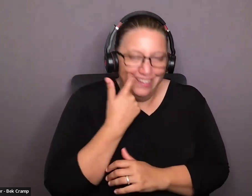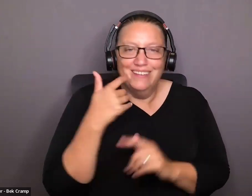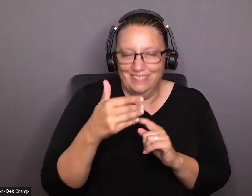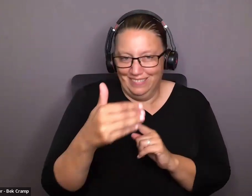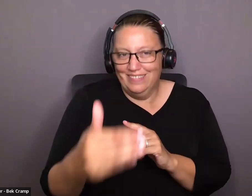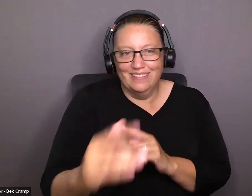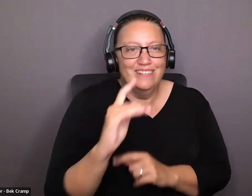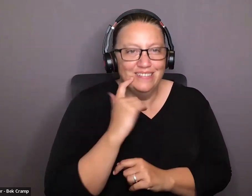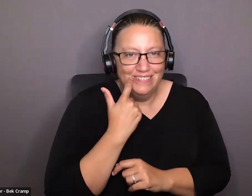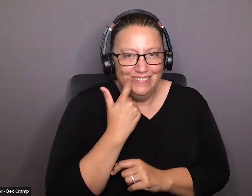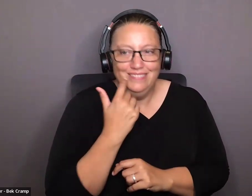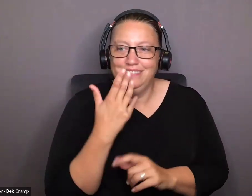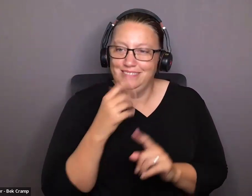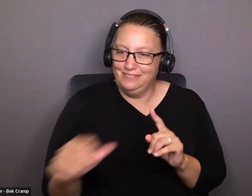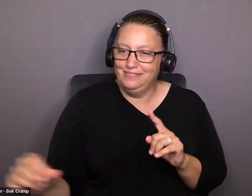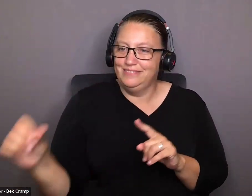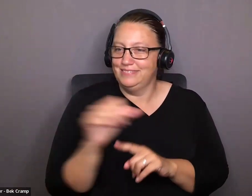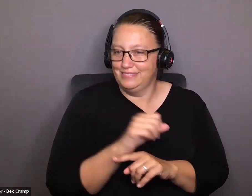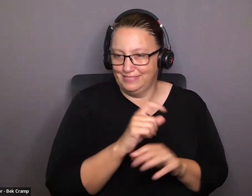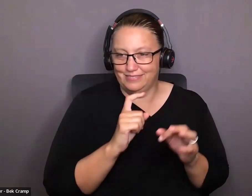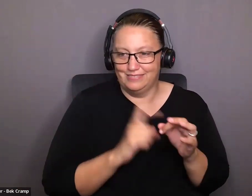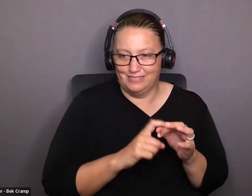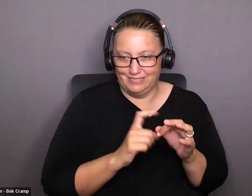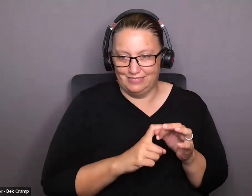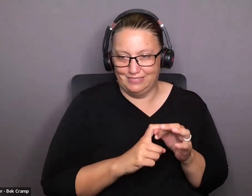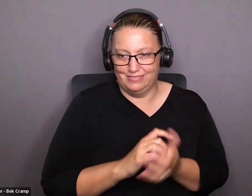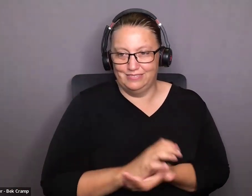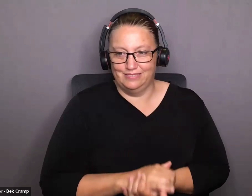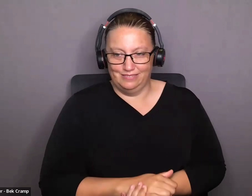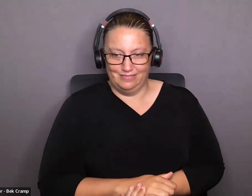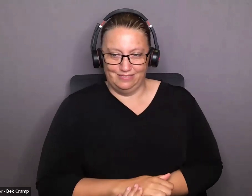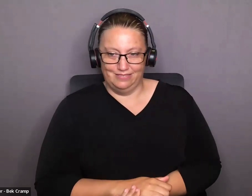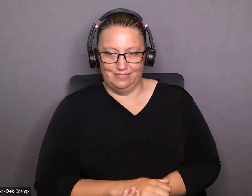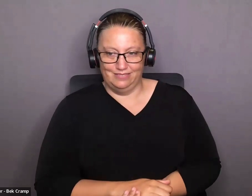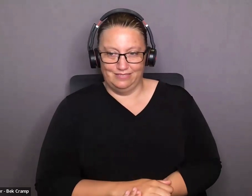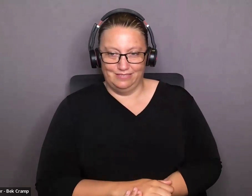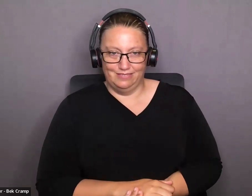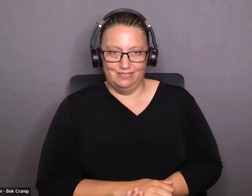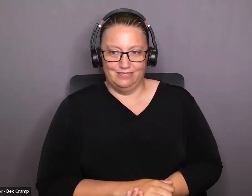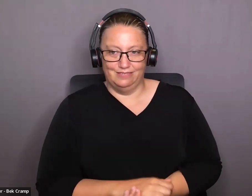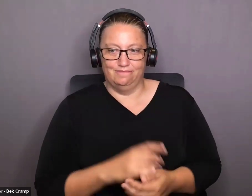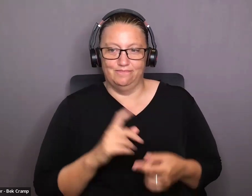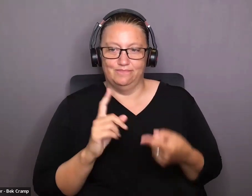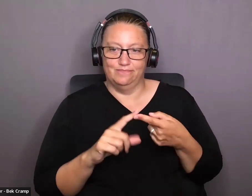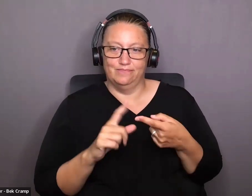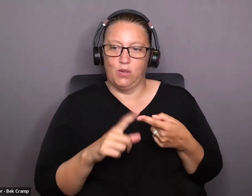So just back to those questions. What information is missing that